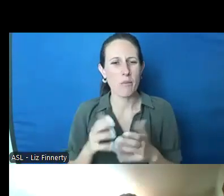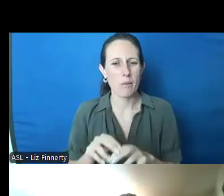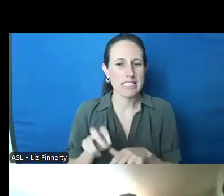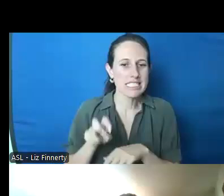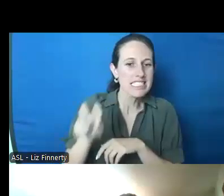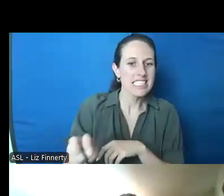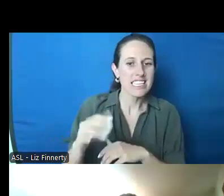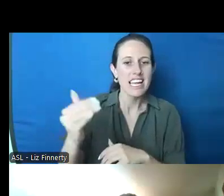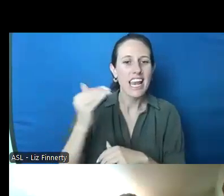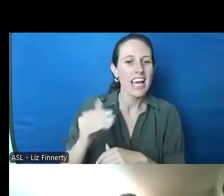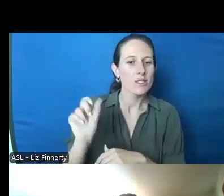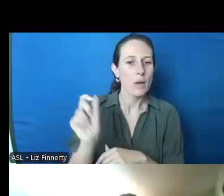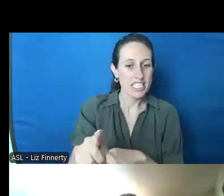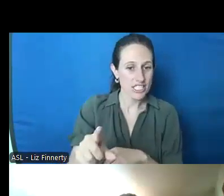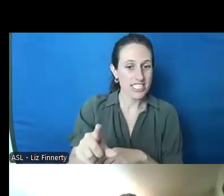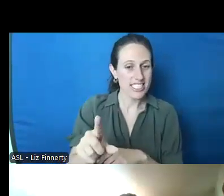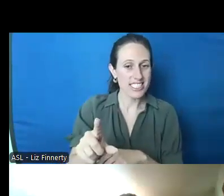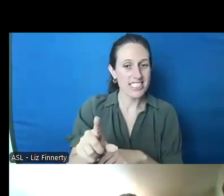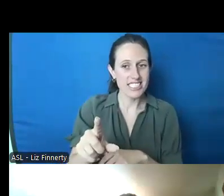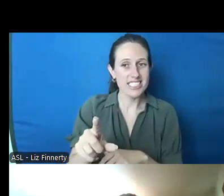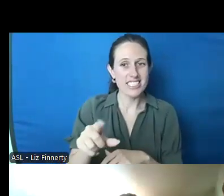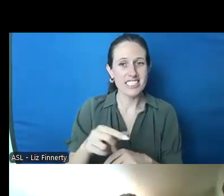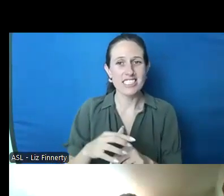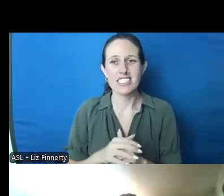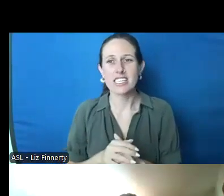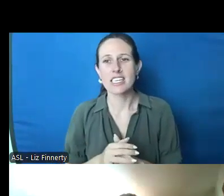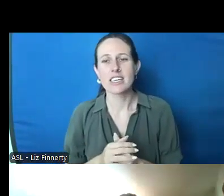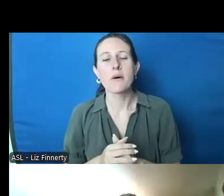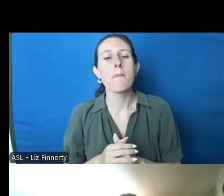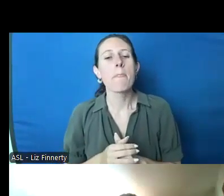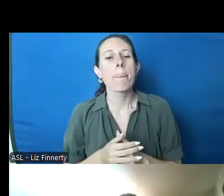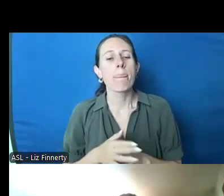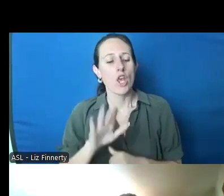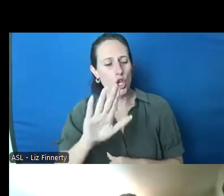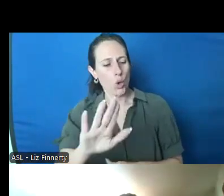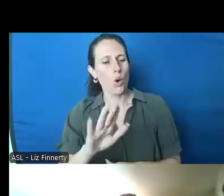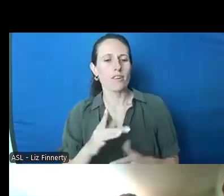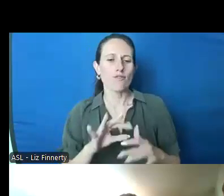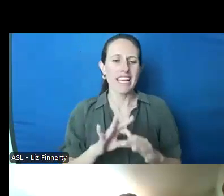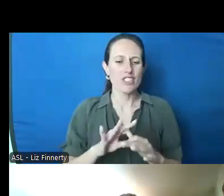question, while we work on Richard. Has your personal relationship with disability